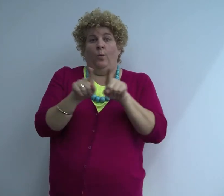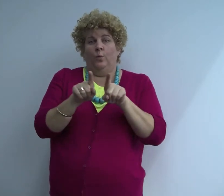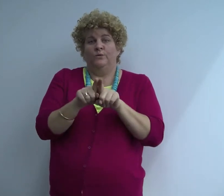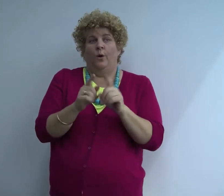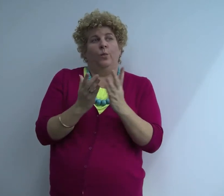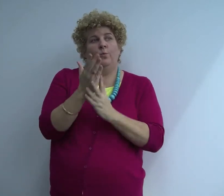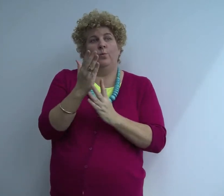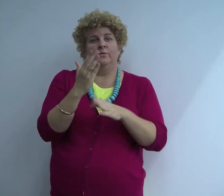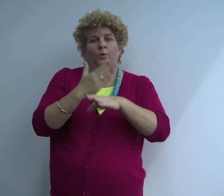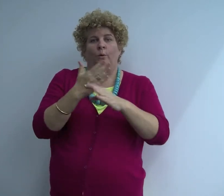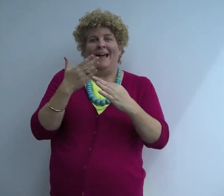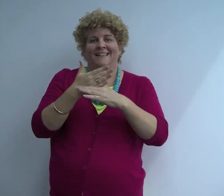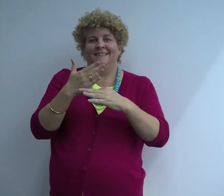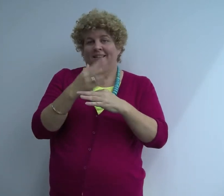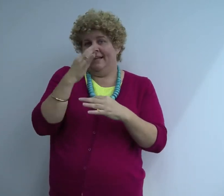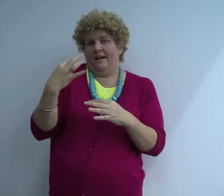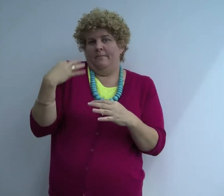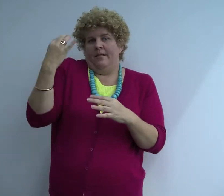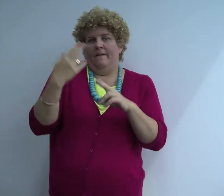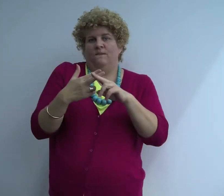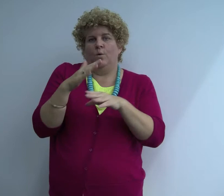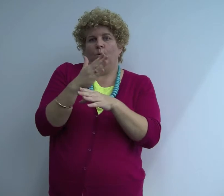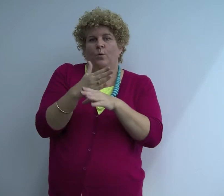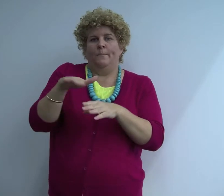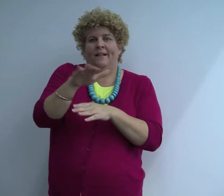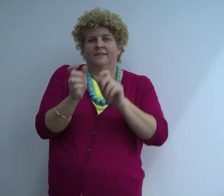Through JobAccess, you can also apply for workplace modifications.